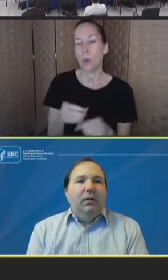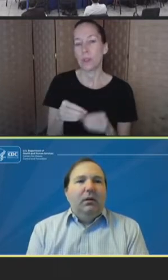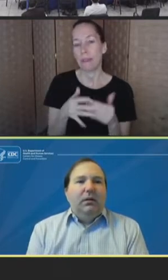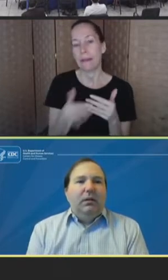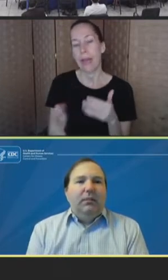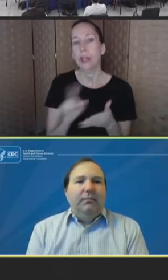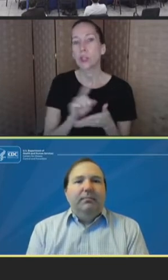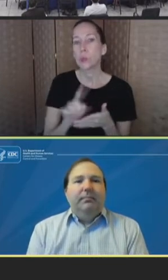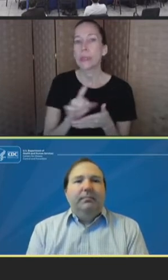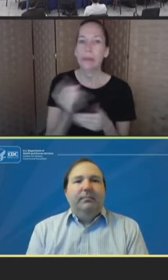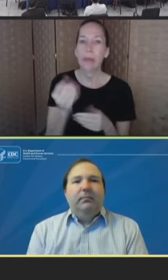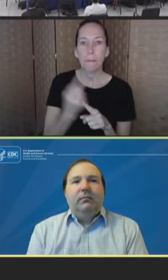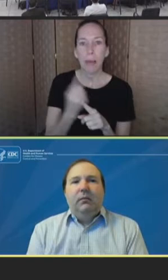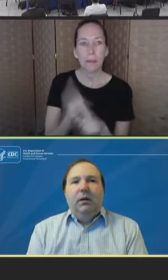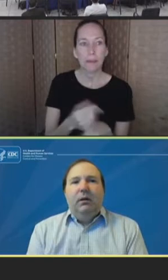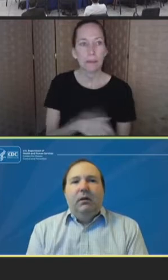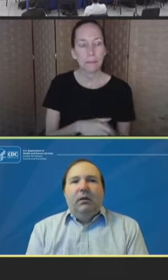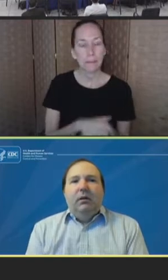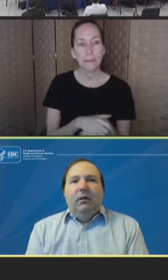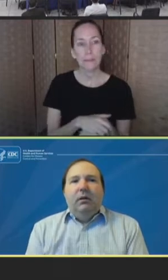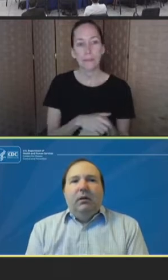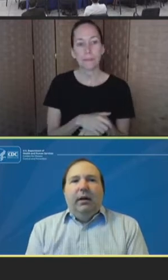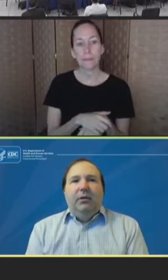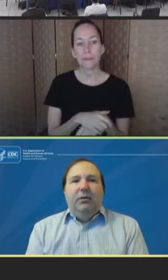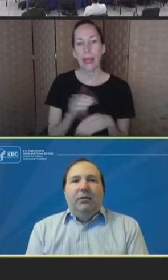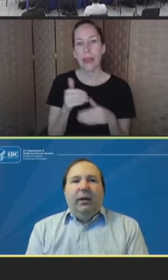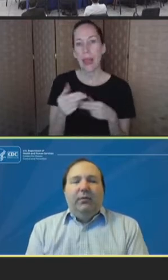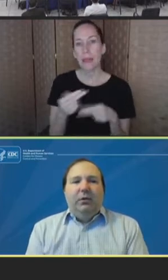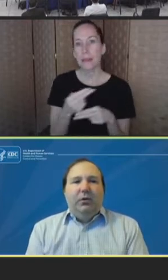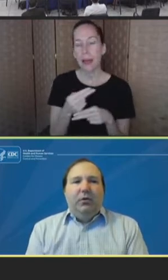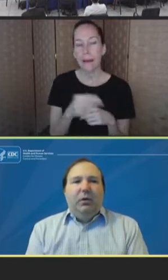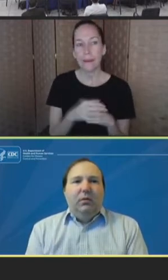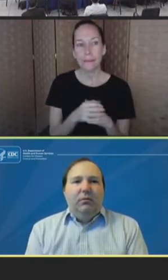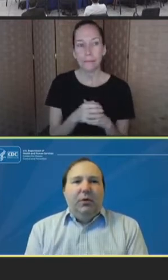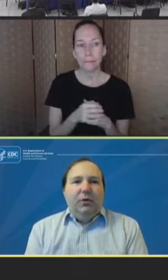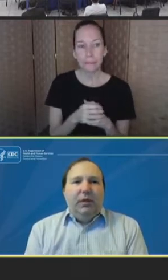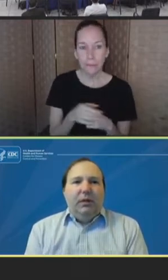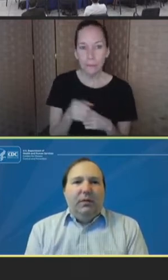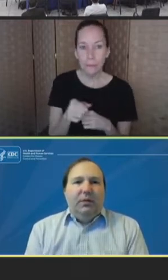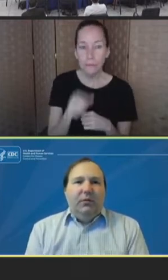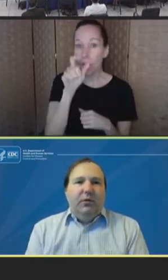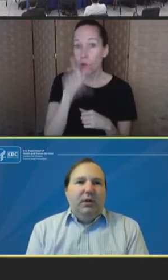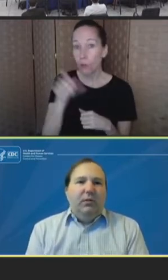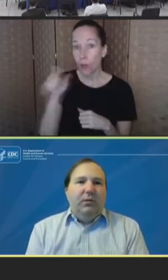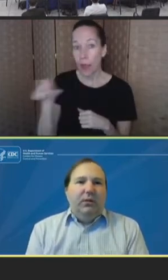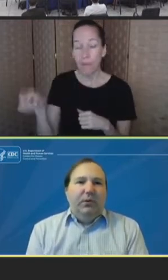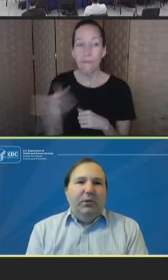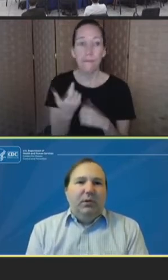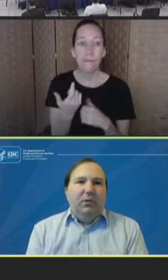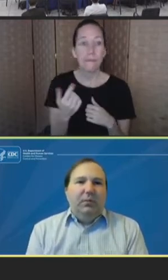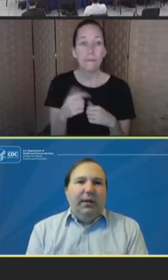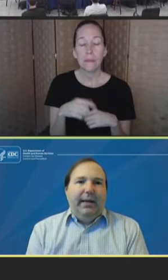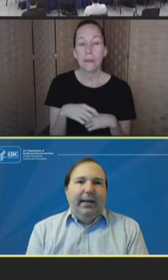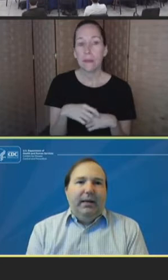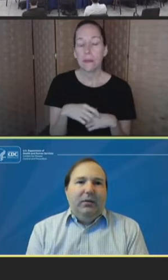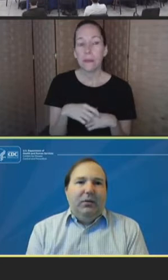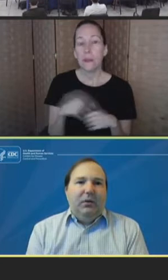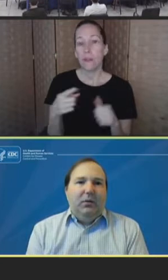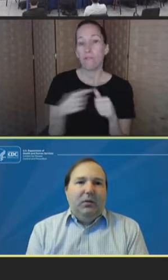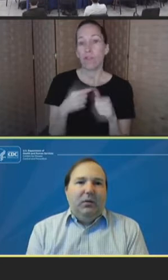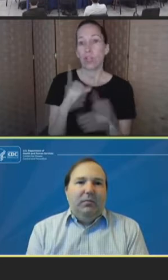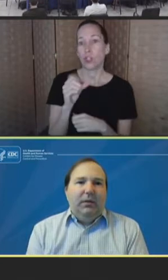Next slide. And so this graph also shows that same administration data for the first dose by age. So,